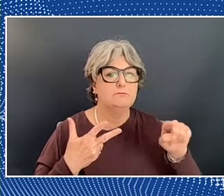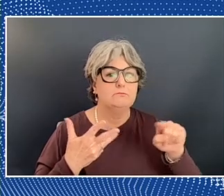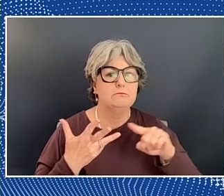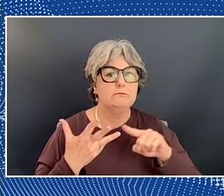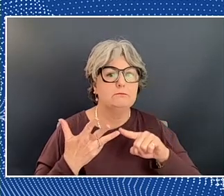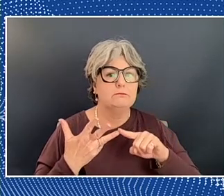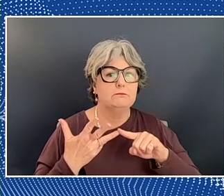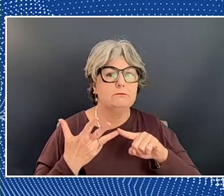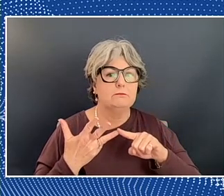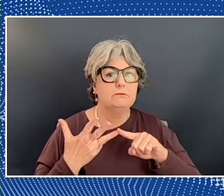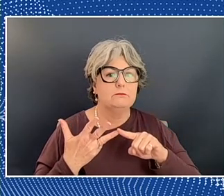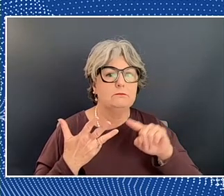Merrill.